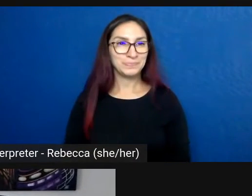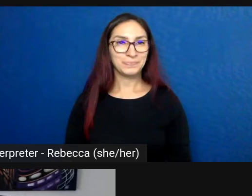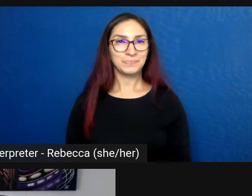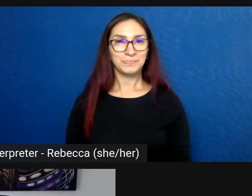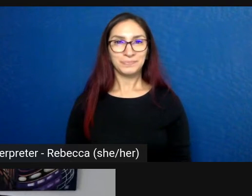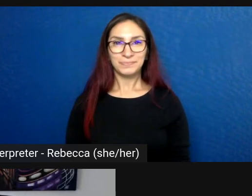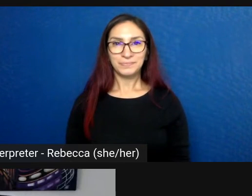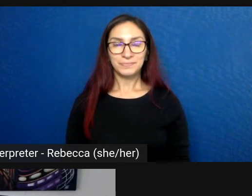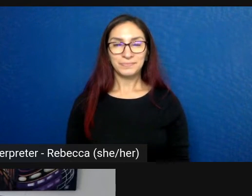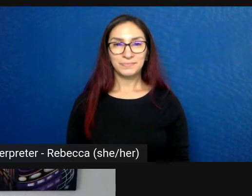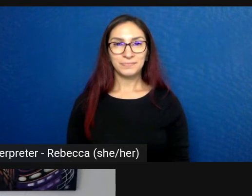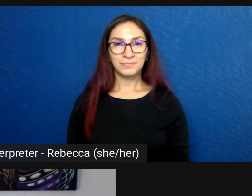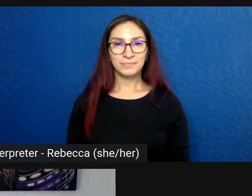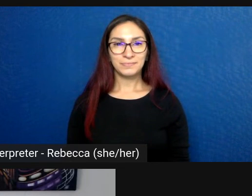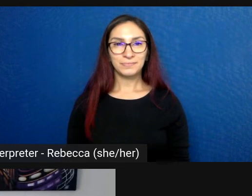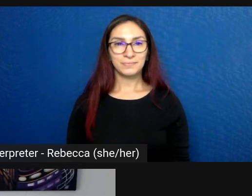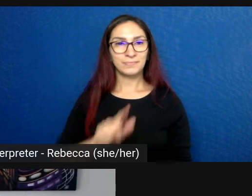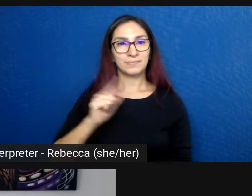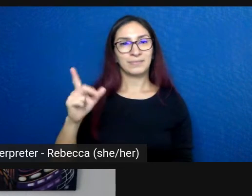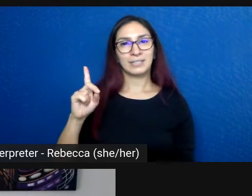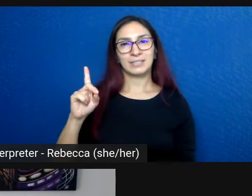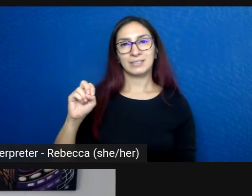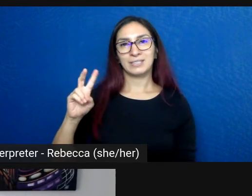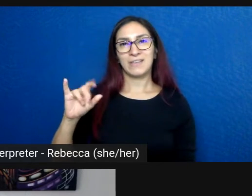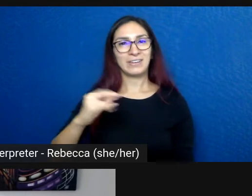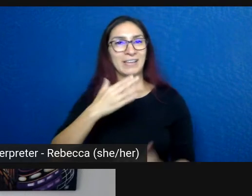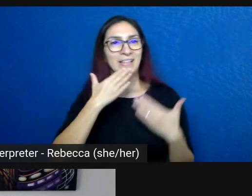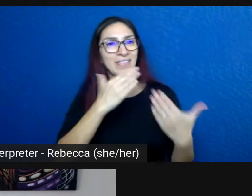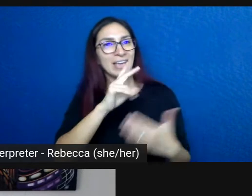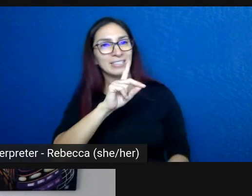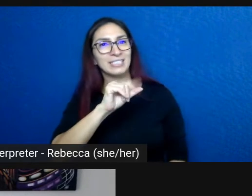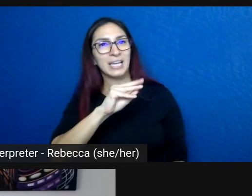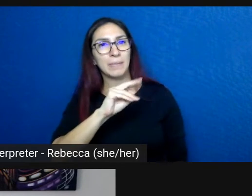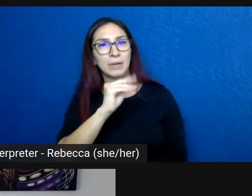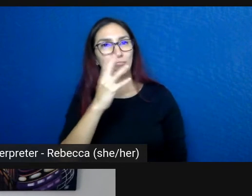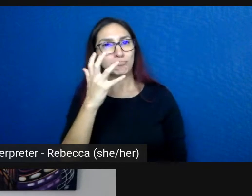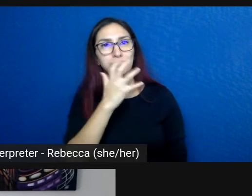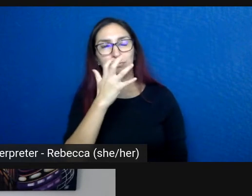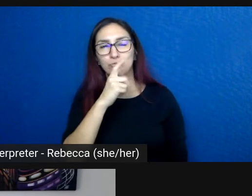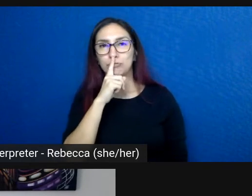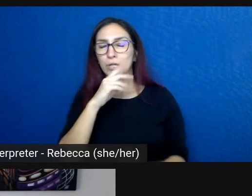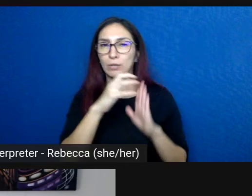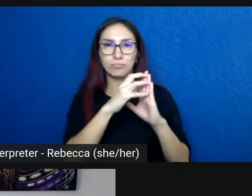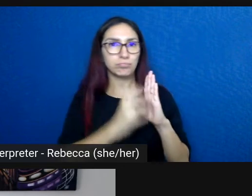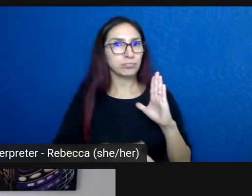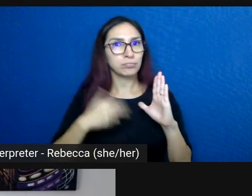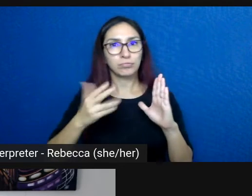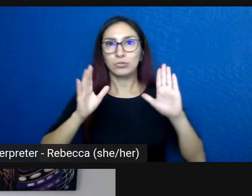Awesome. Thanks, Damon. Wow, just truly great information. Thanks for sharing all that with us.